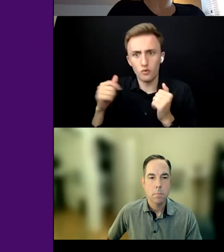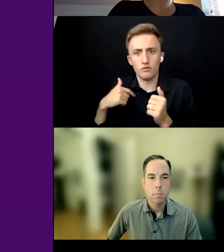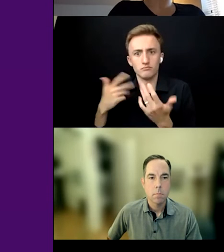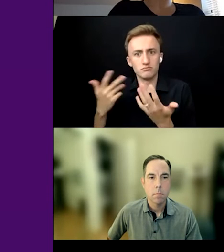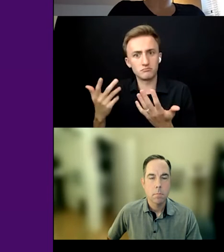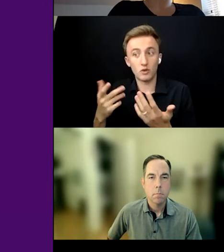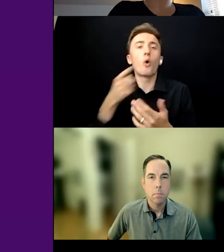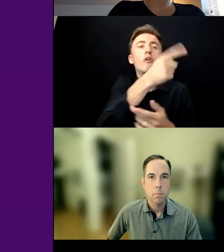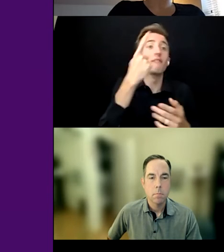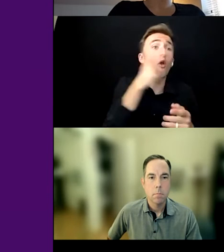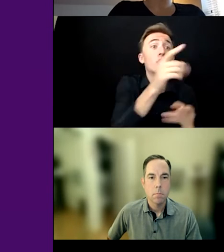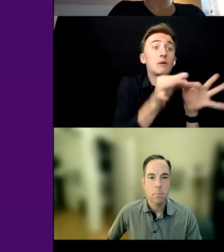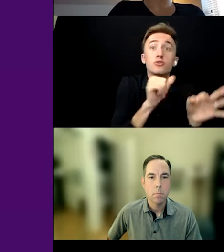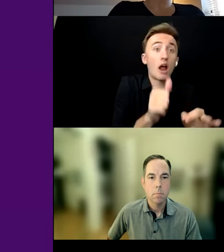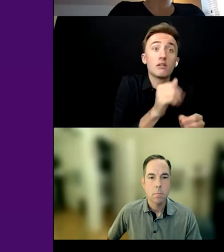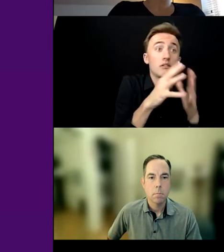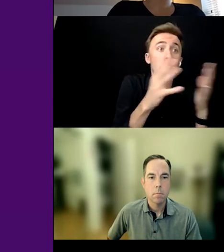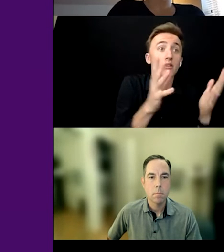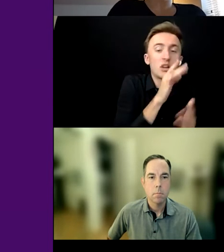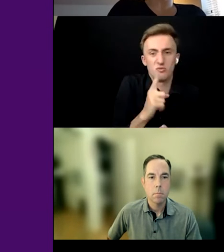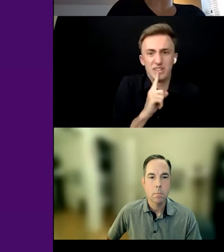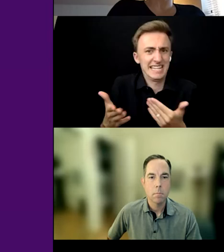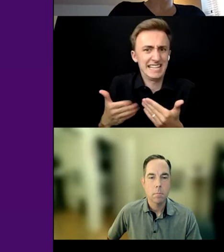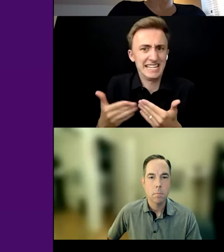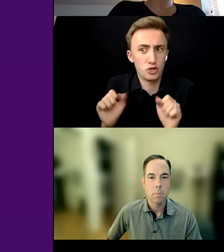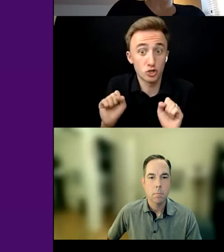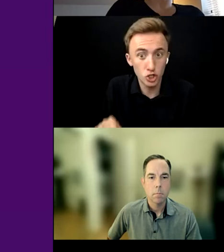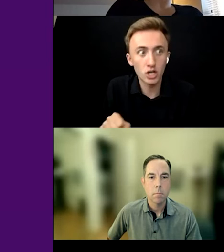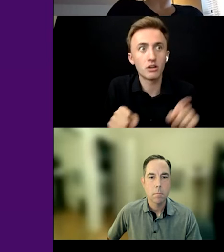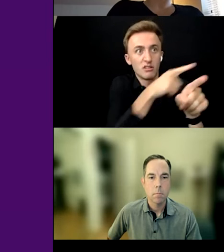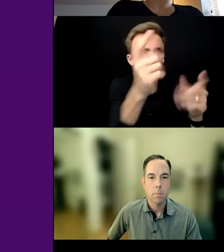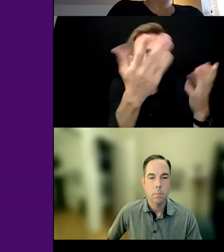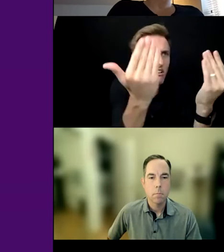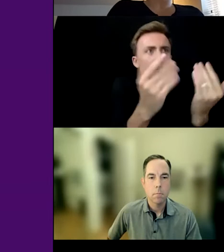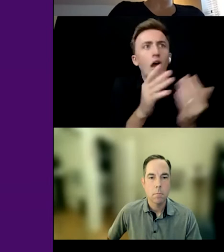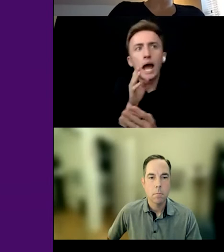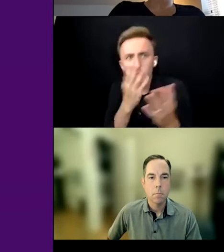it would actually be reasonably easy to come up with voices that did have the right inflection,